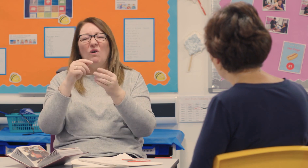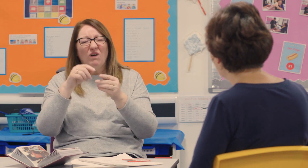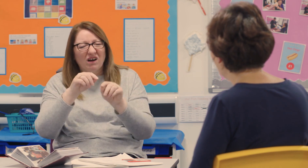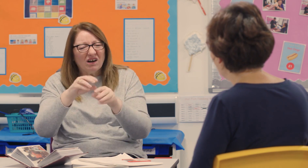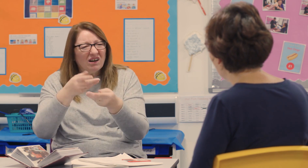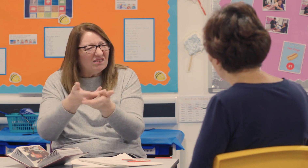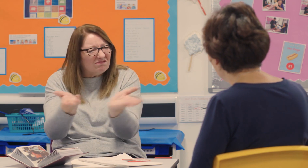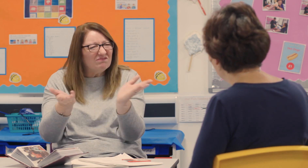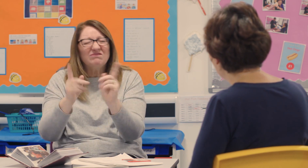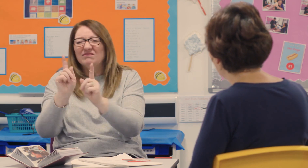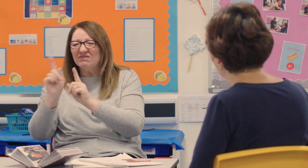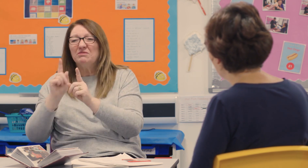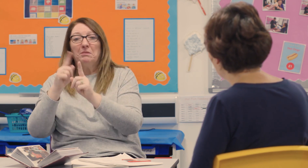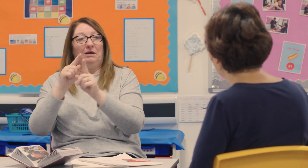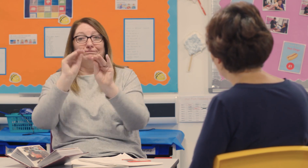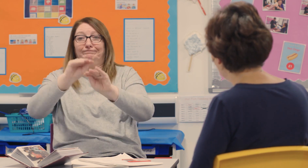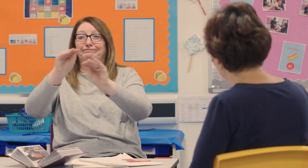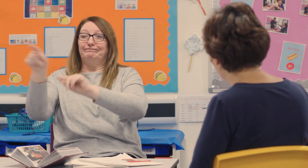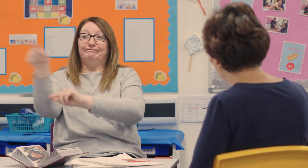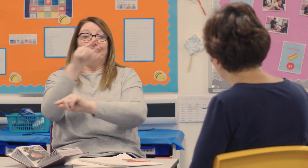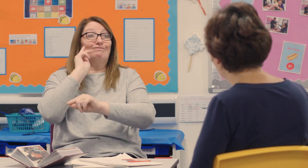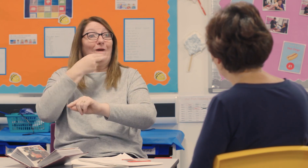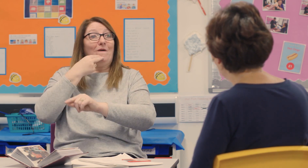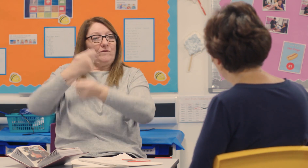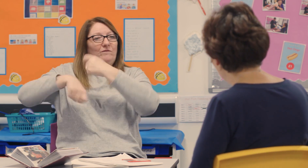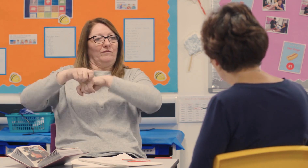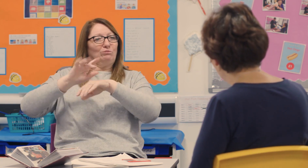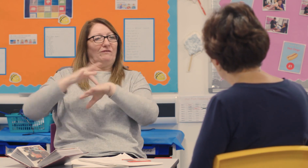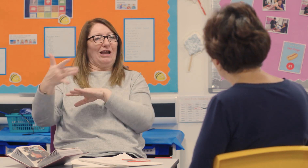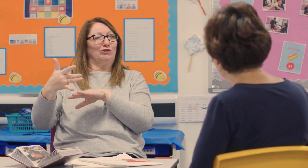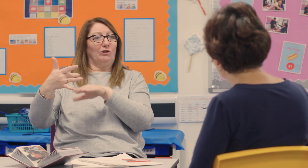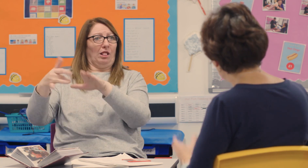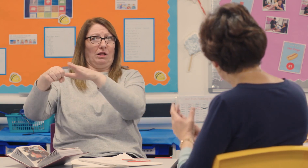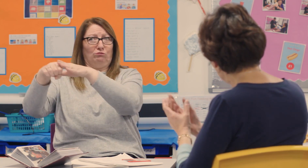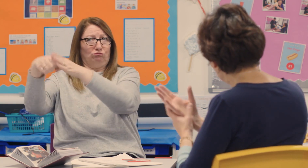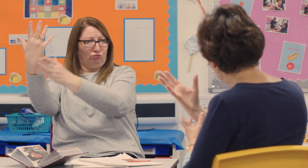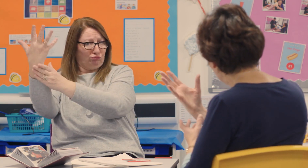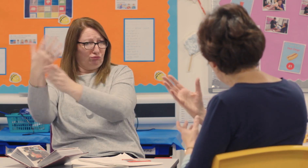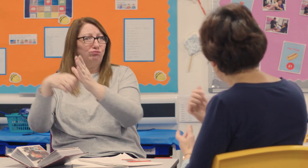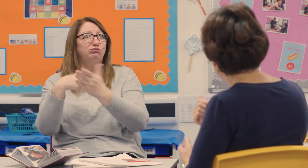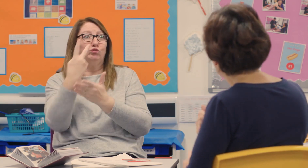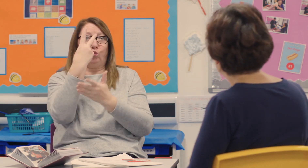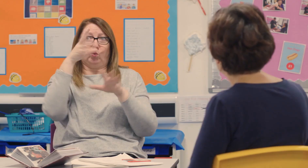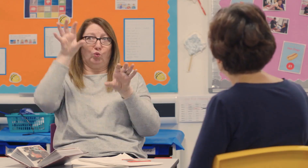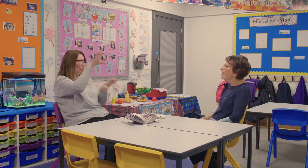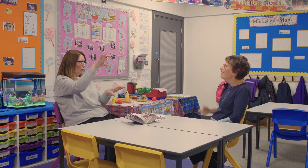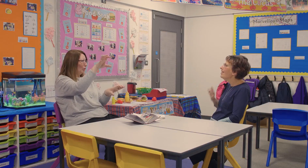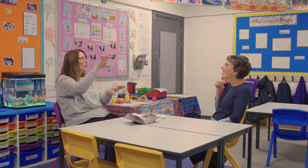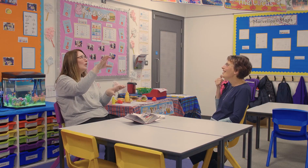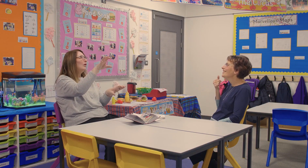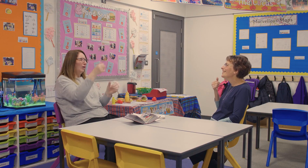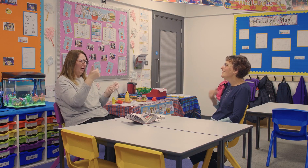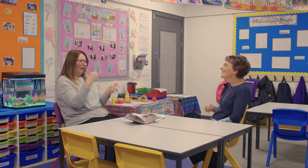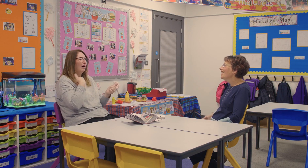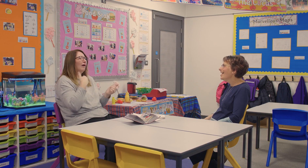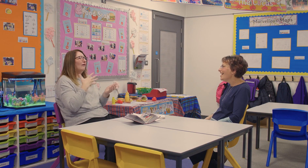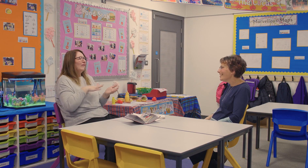show them our resources and did some training with Deaf people to help professional development. Now that's really taken off, especially in a couple of provinces.